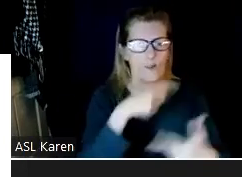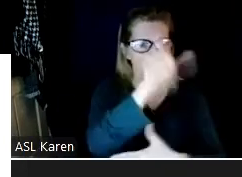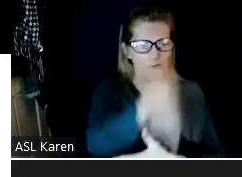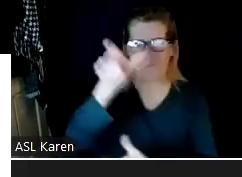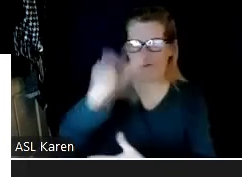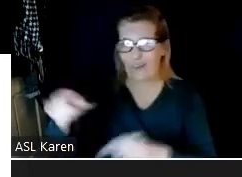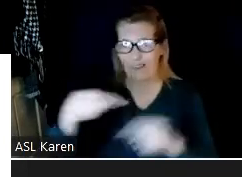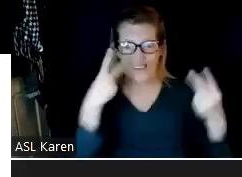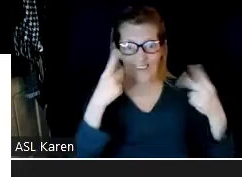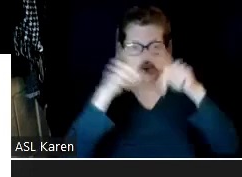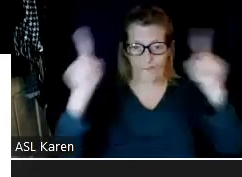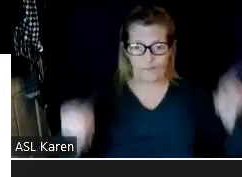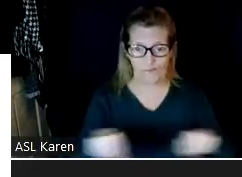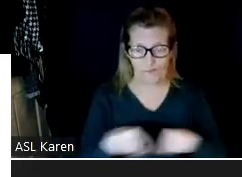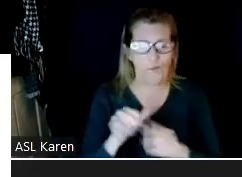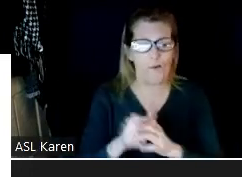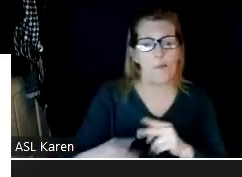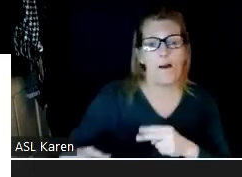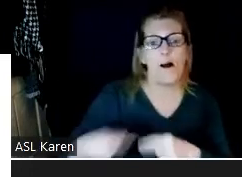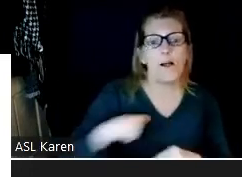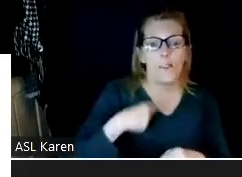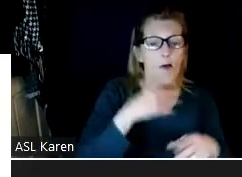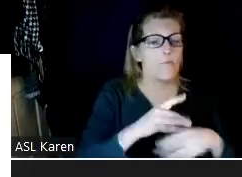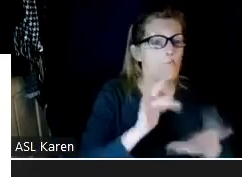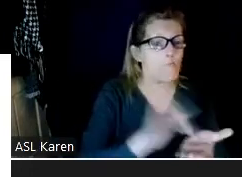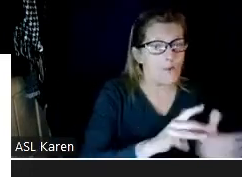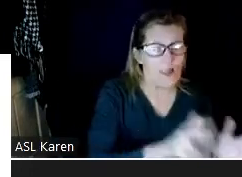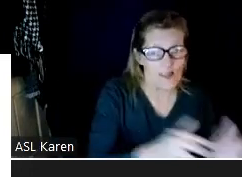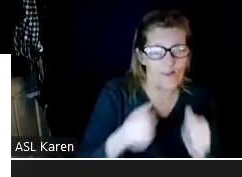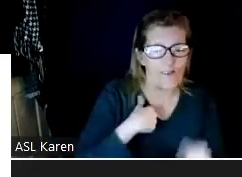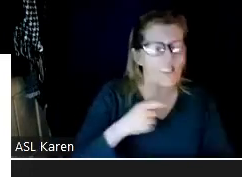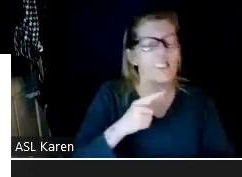15:18:25 Medically for an individual or a family member when they have a serious illness.